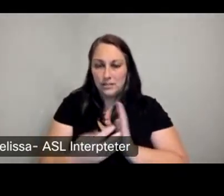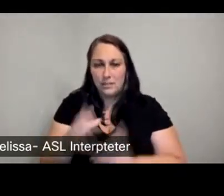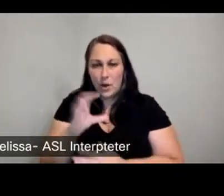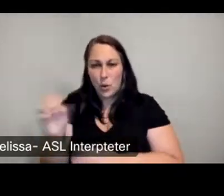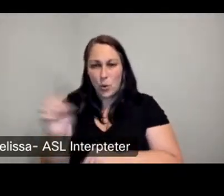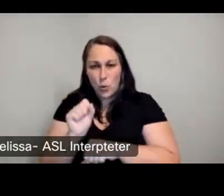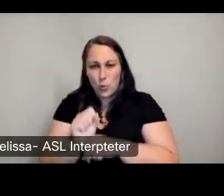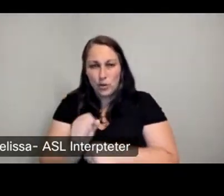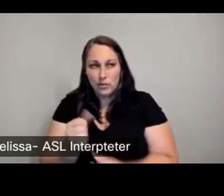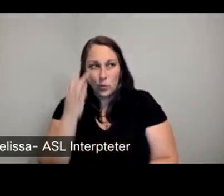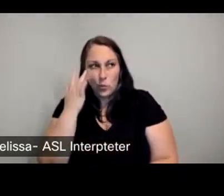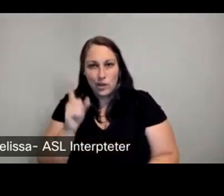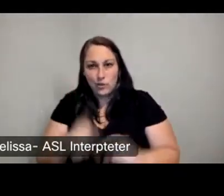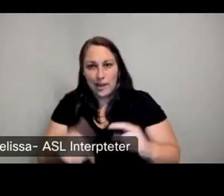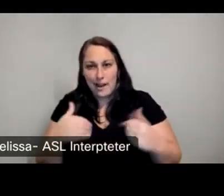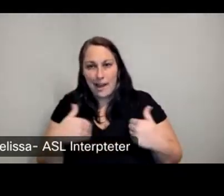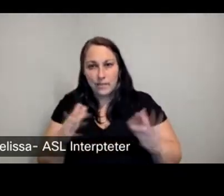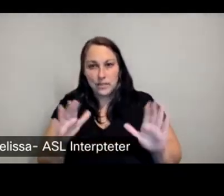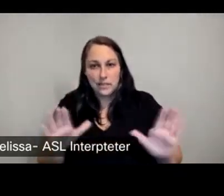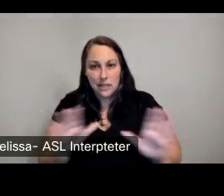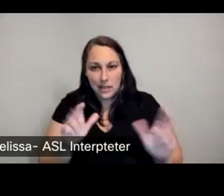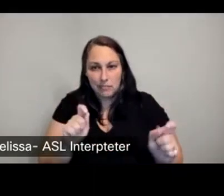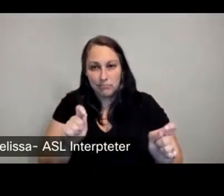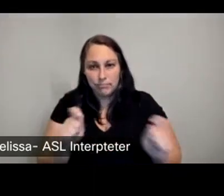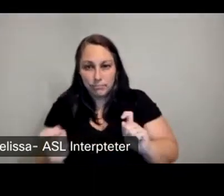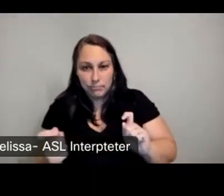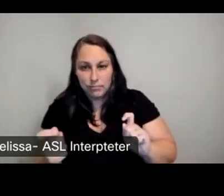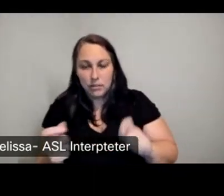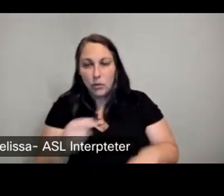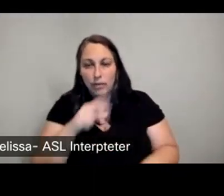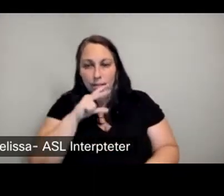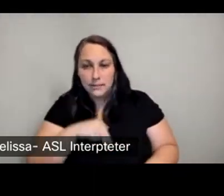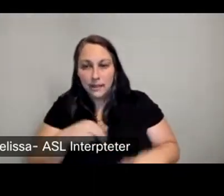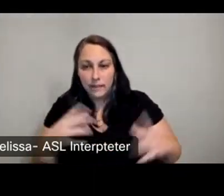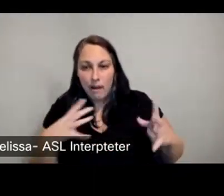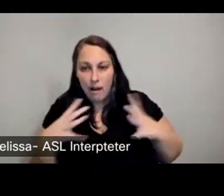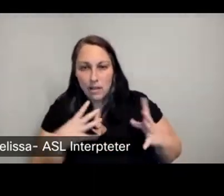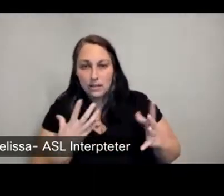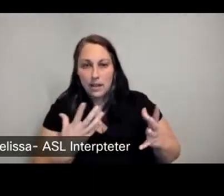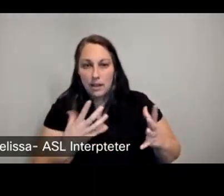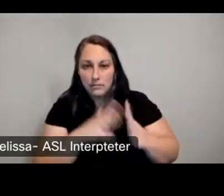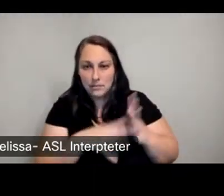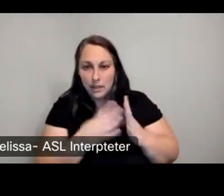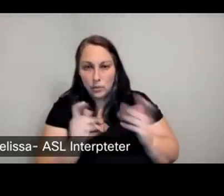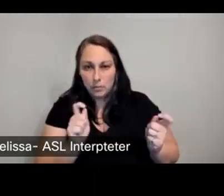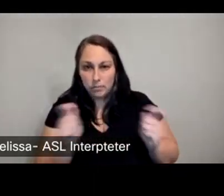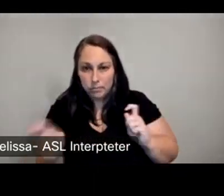couldn't come up with a a modified Thanksgiving schedule modified Memorial Day schedule